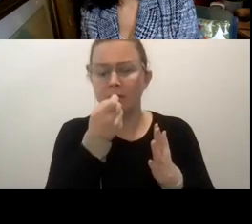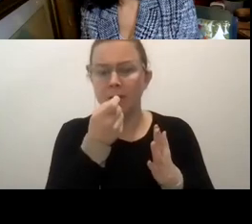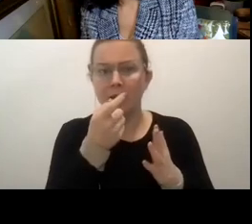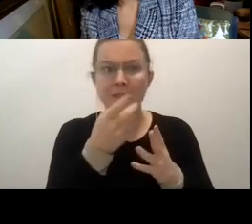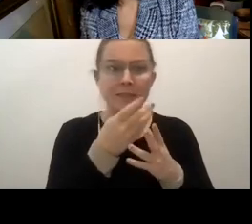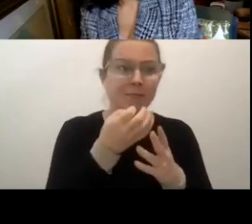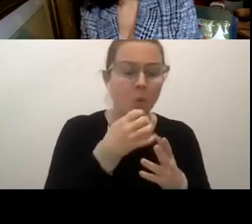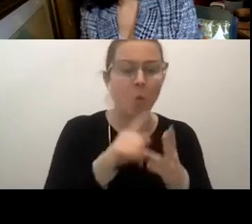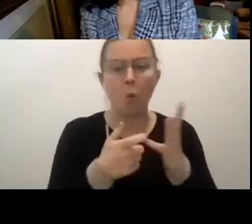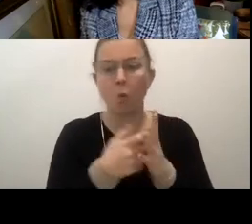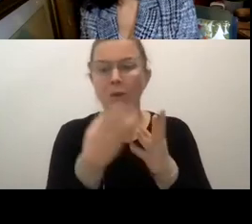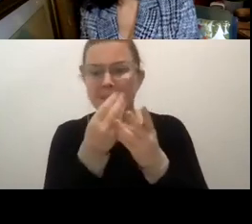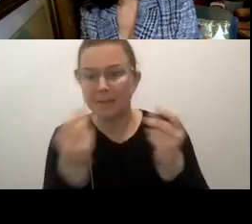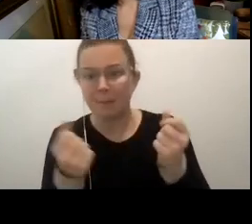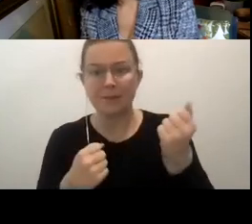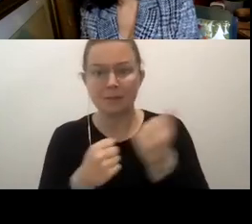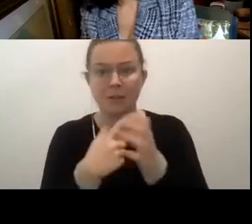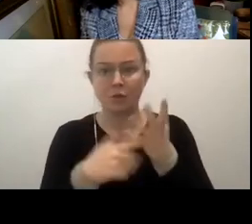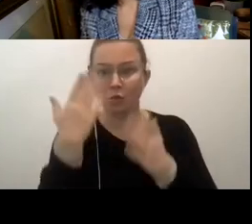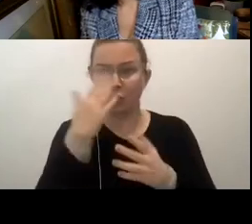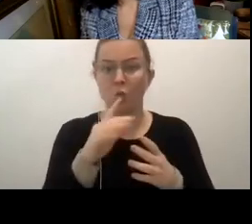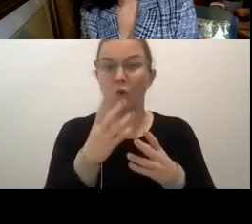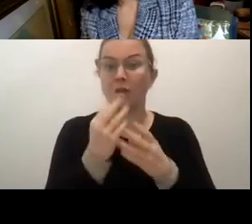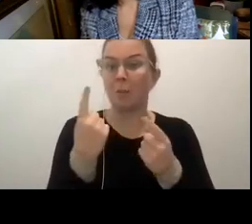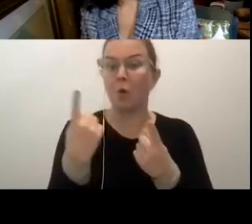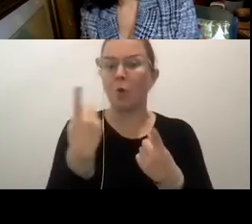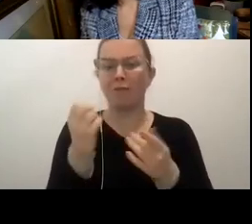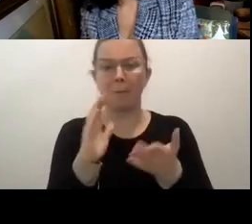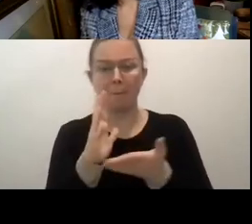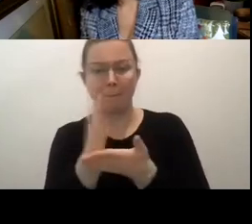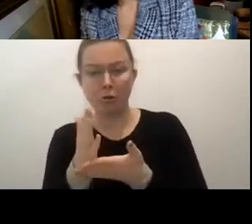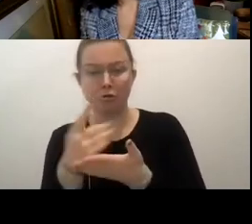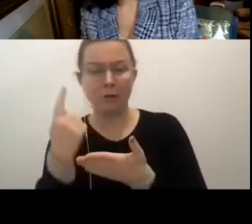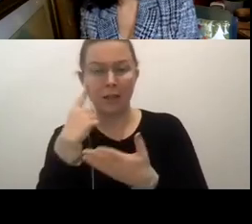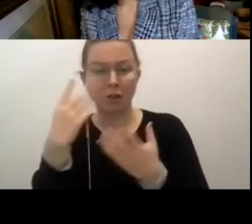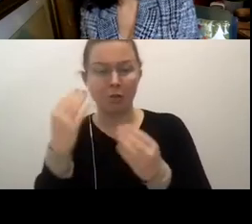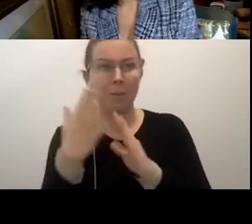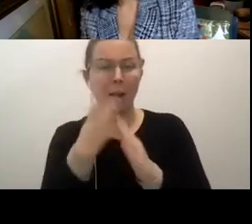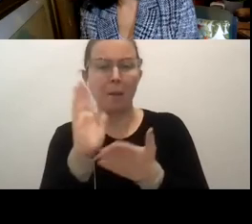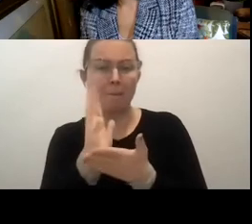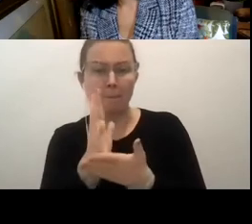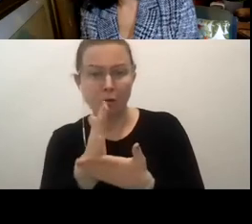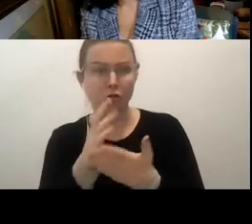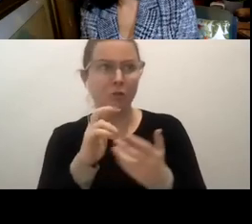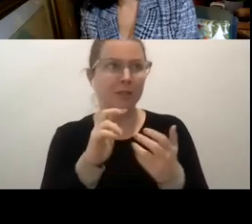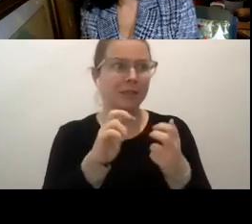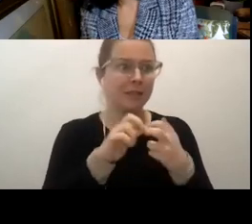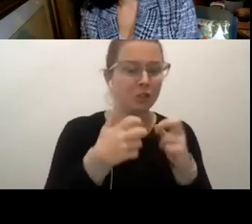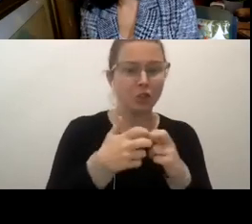Or somebody with moderate hearing loss has moderate difficulties and needs moderate assistance. Or profound